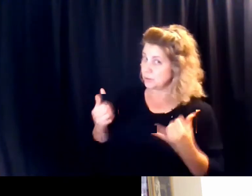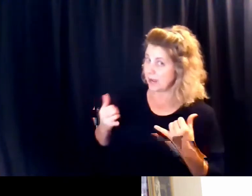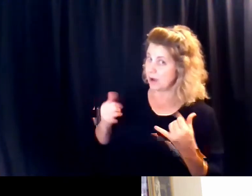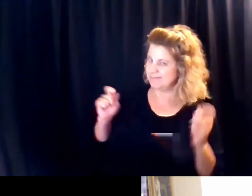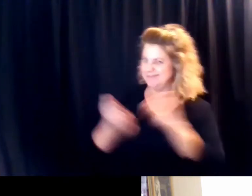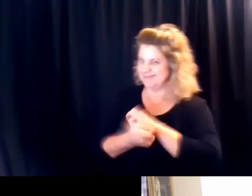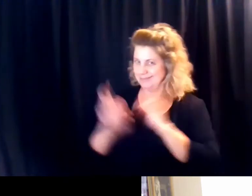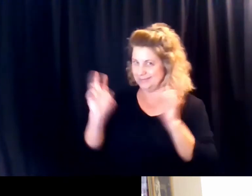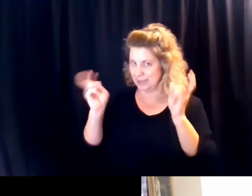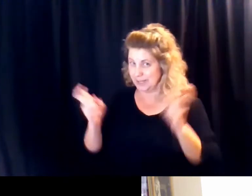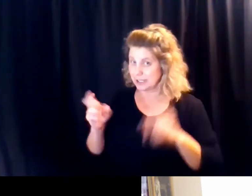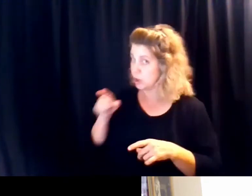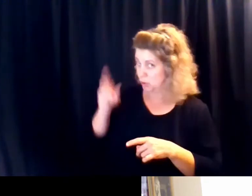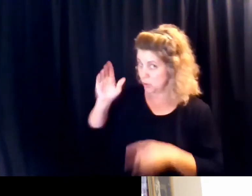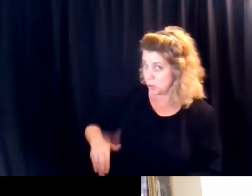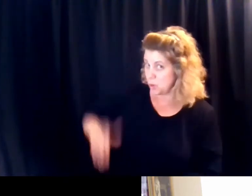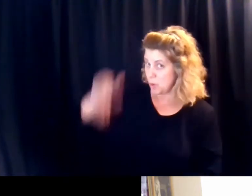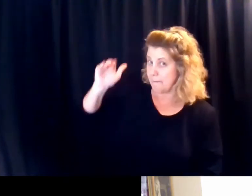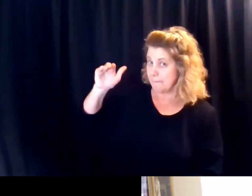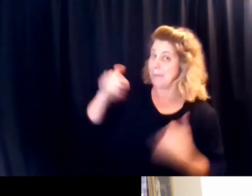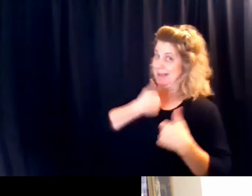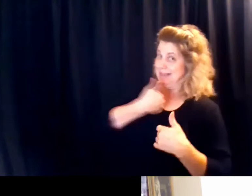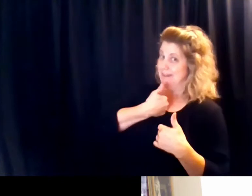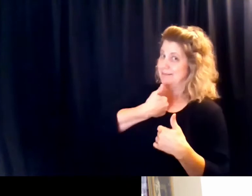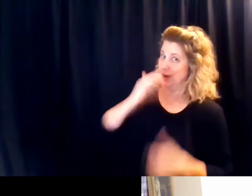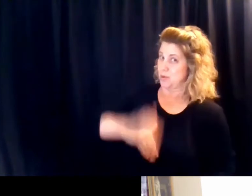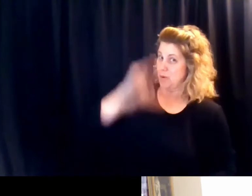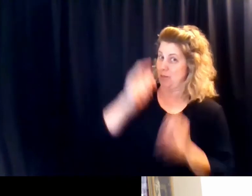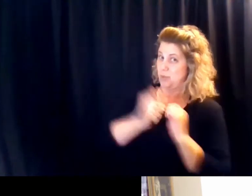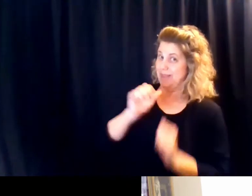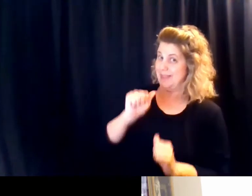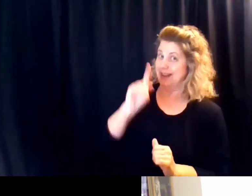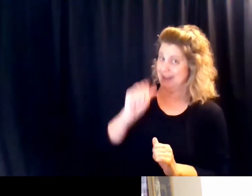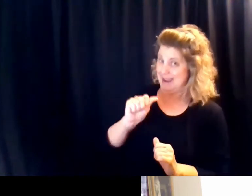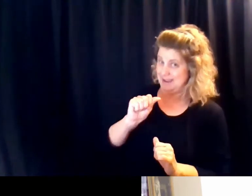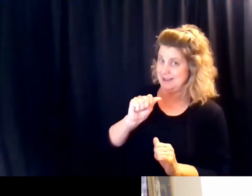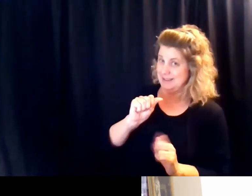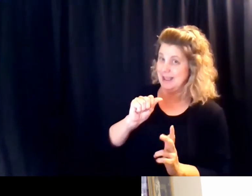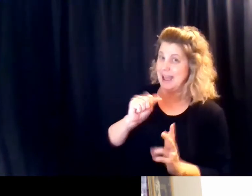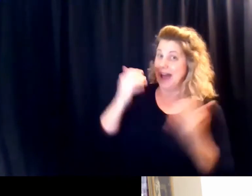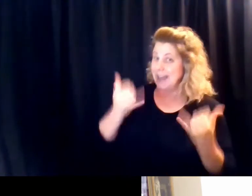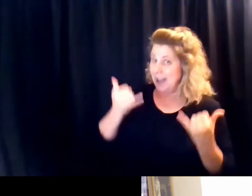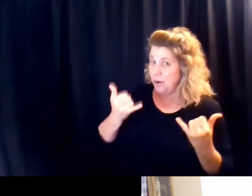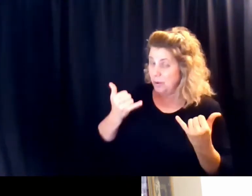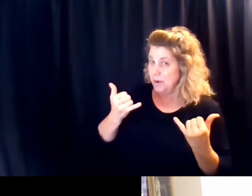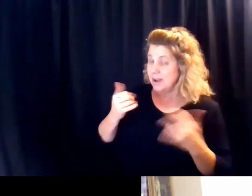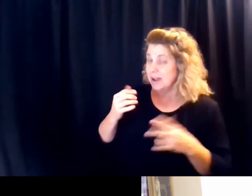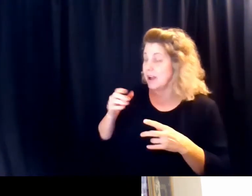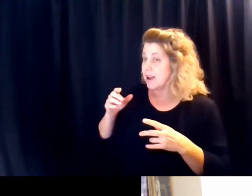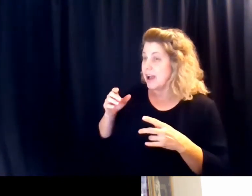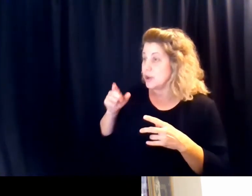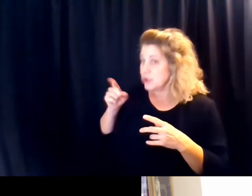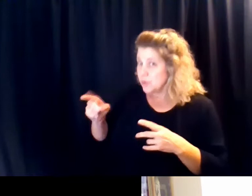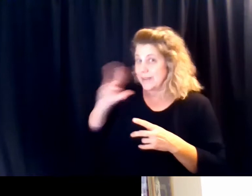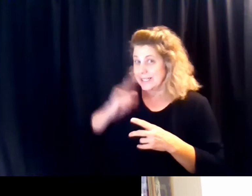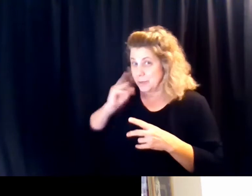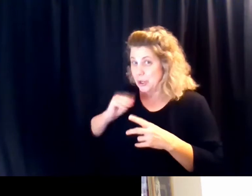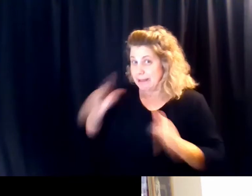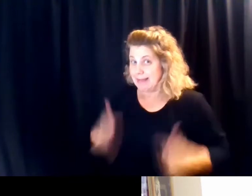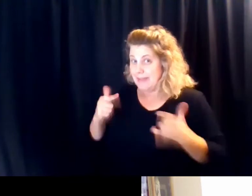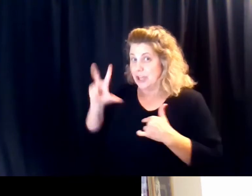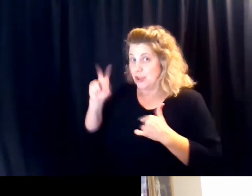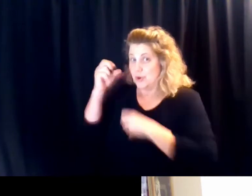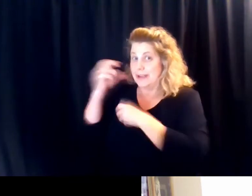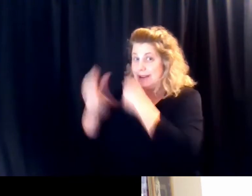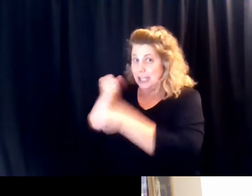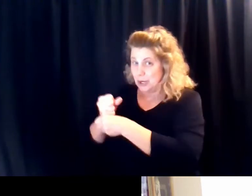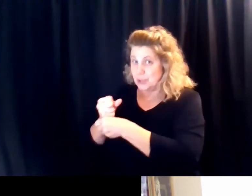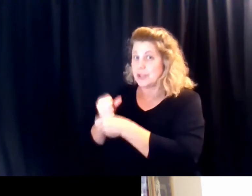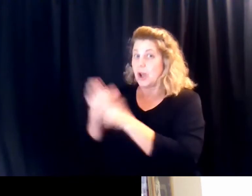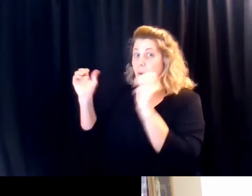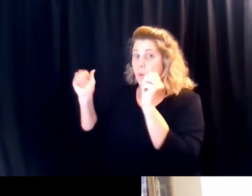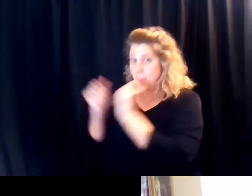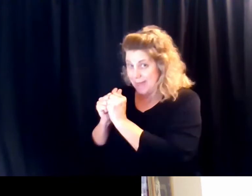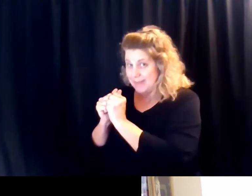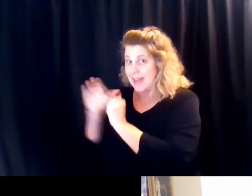Judith Heumann: And I think that in and of itself shows that things like electric door openers are being seen as something which need to be there and